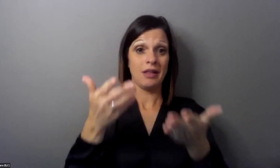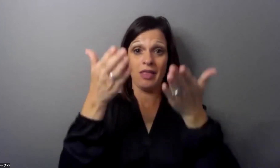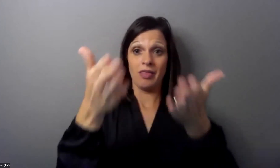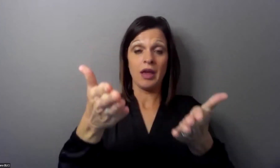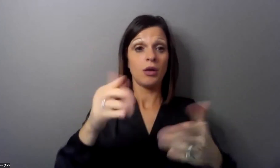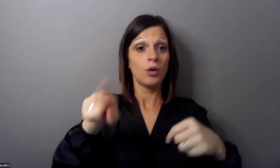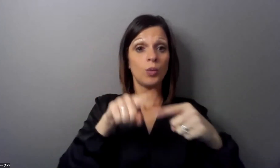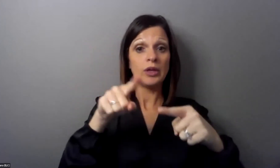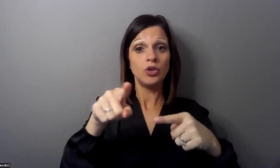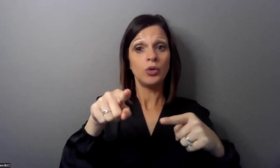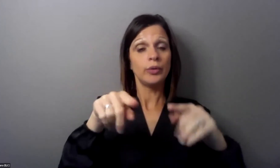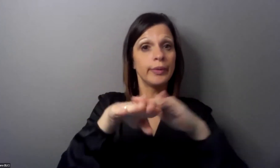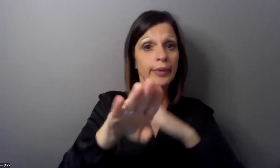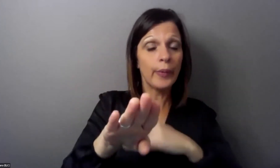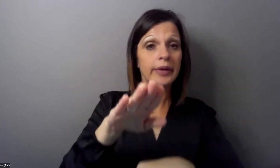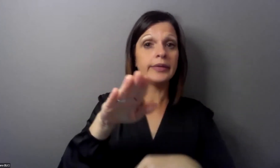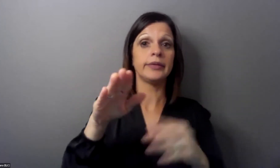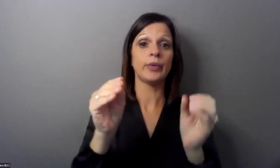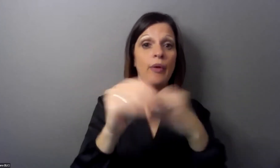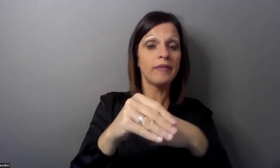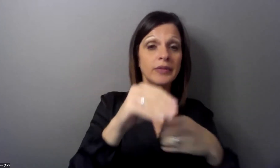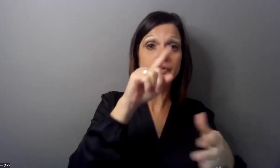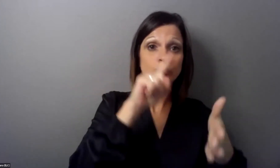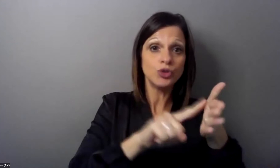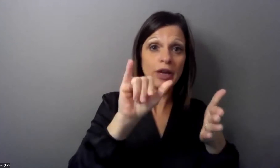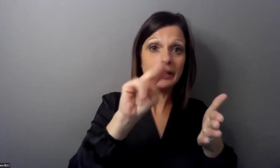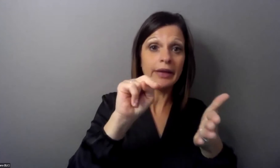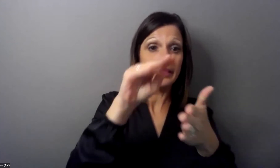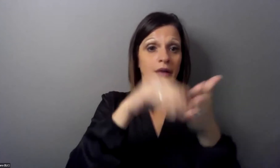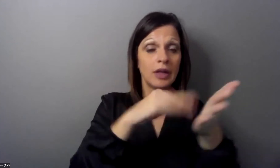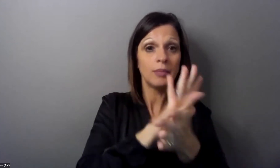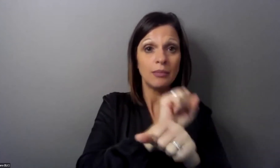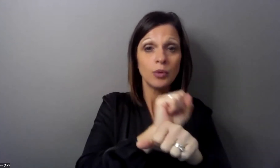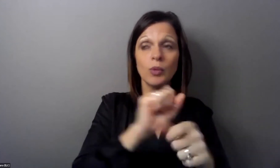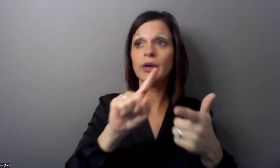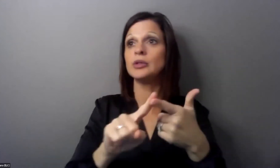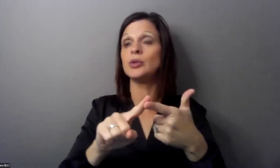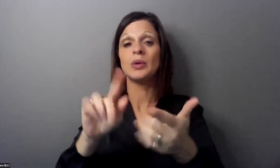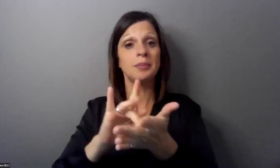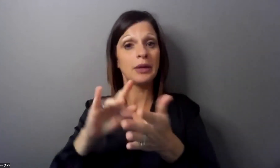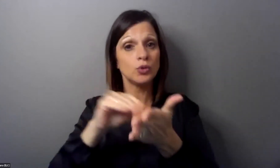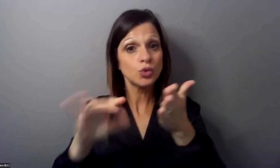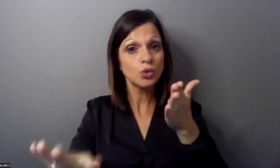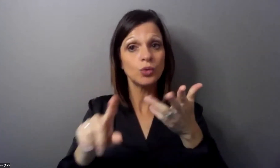checks in the patient at the front door of an office. To the medical assistance or medical students.